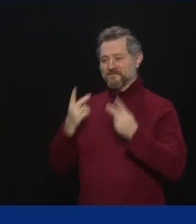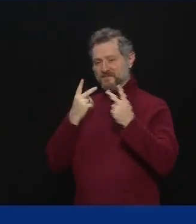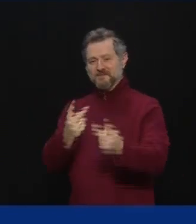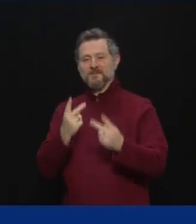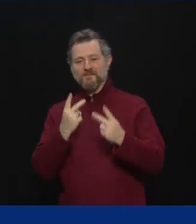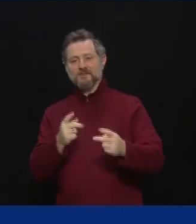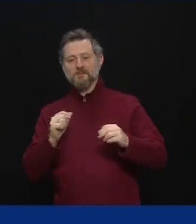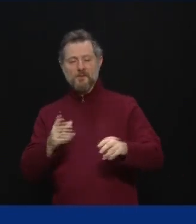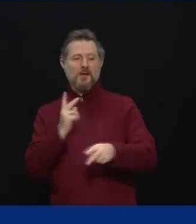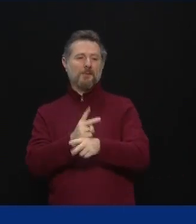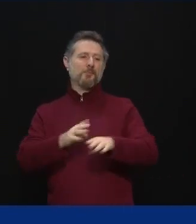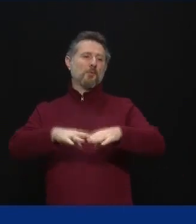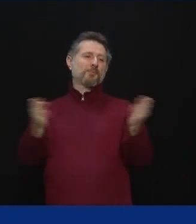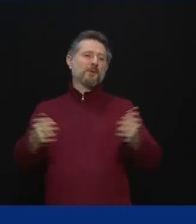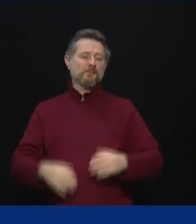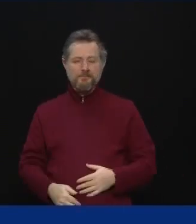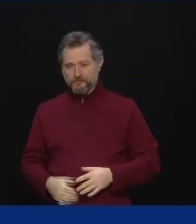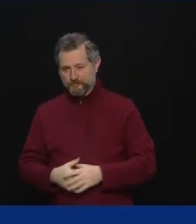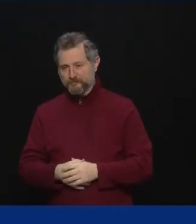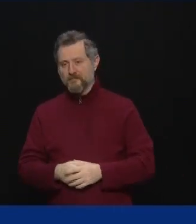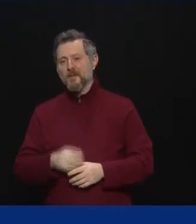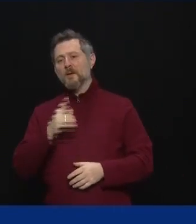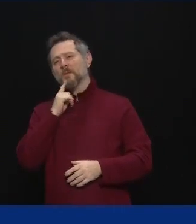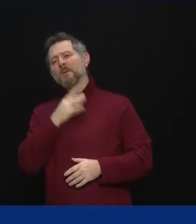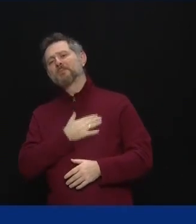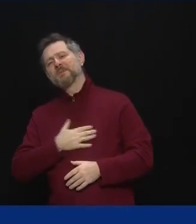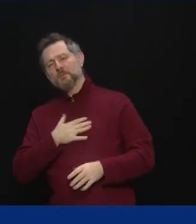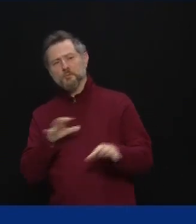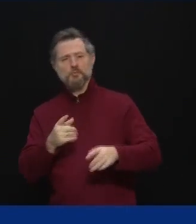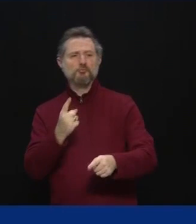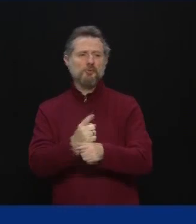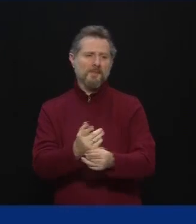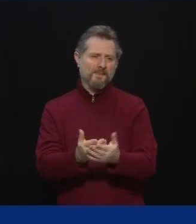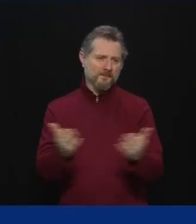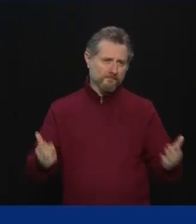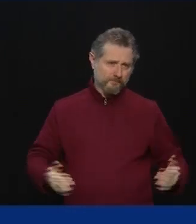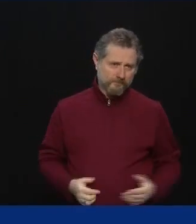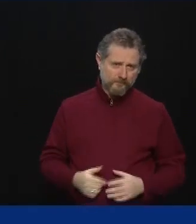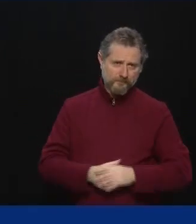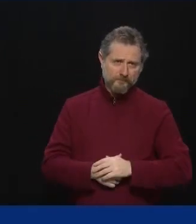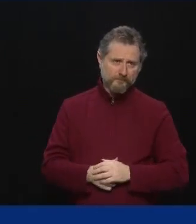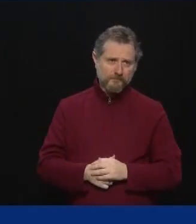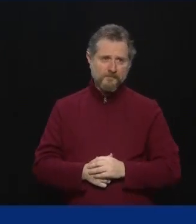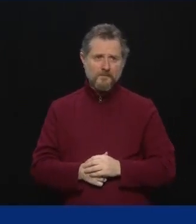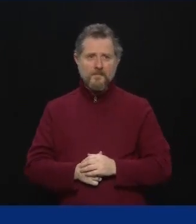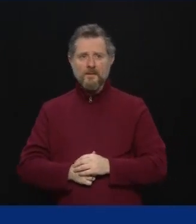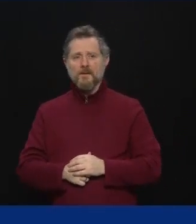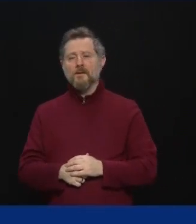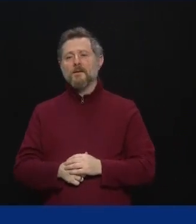WITH LOVED ONES WHETHER A NURSING HOME, CORRECTIONAL FACILITY AND ELSEWHERE. TAKING STEPS, BUT ASKING NEW